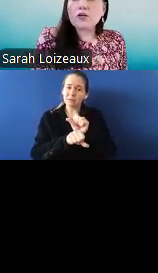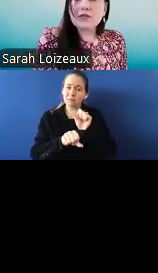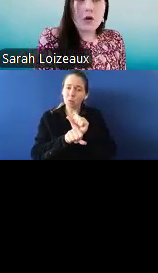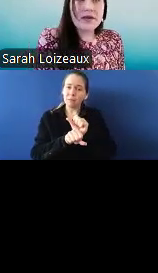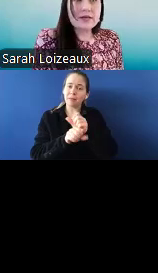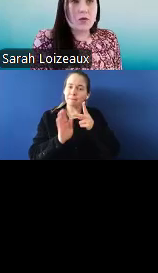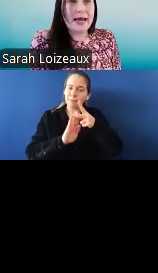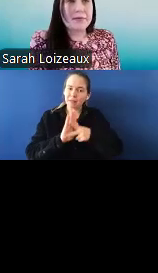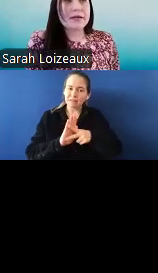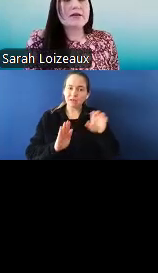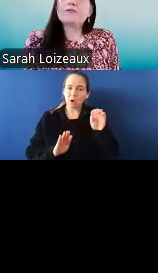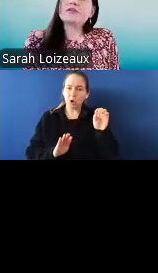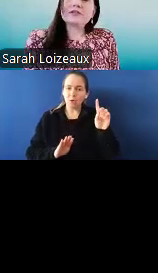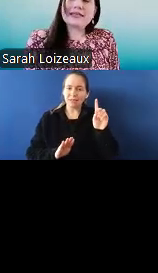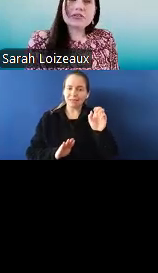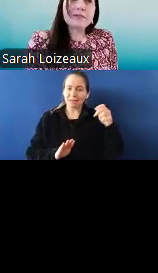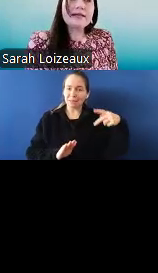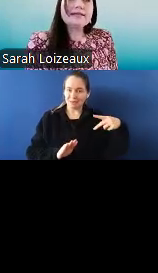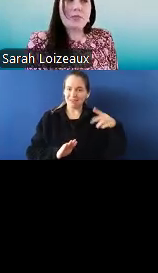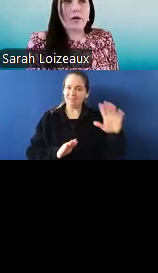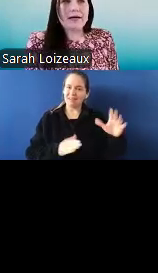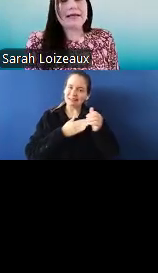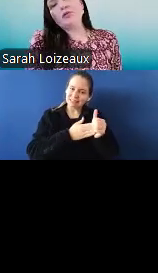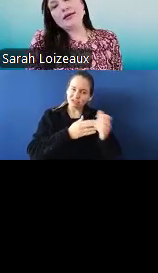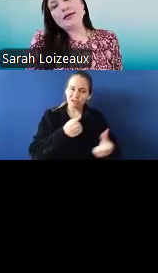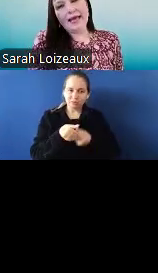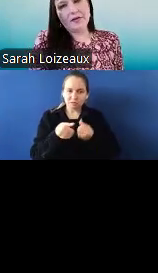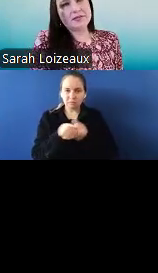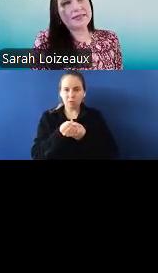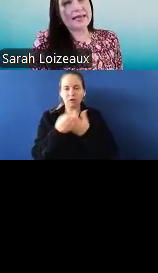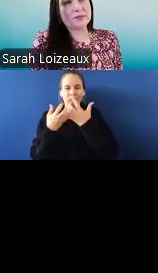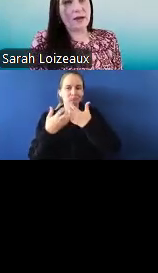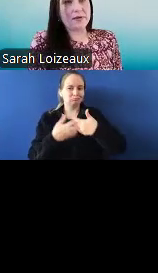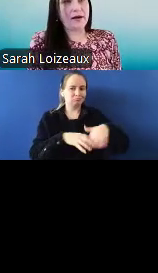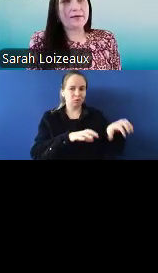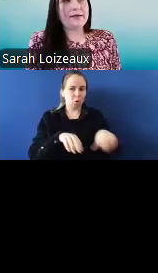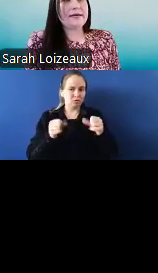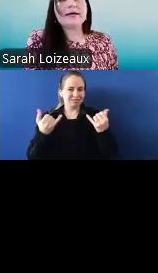also known as ODEP, for their leadership and support in putting together today's webinar.